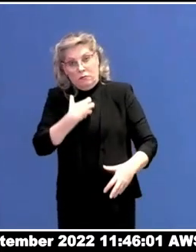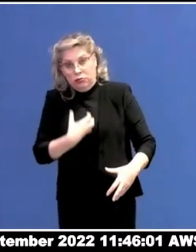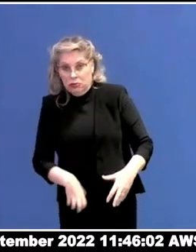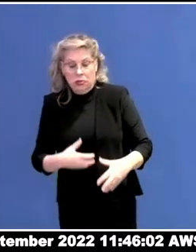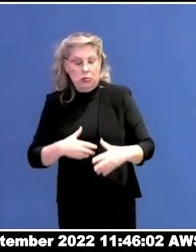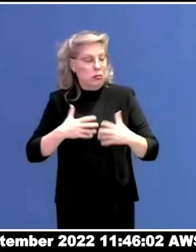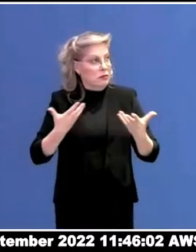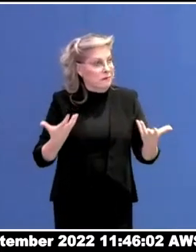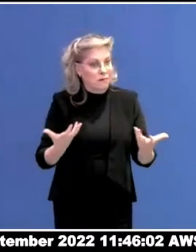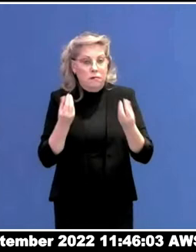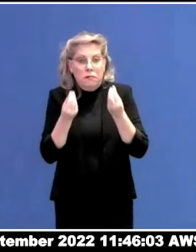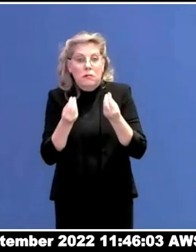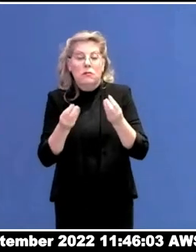We have a little over 15 minutes or so.